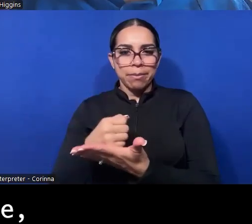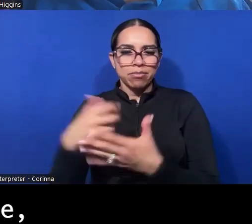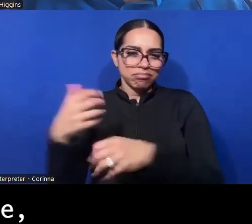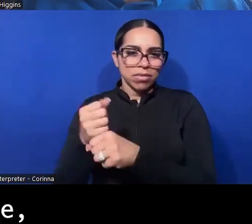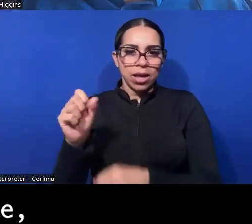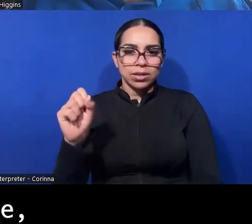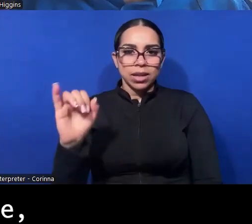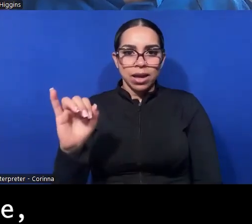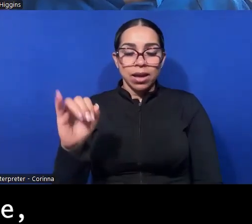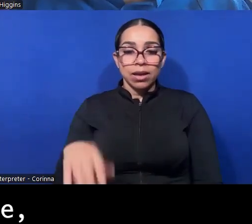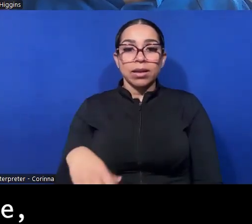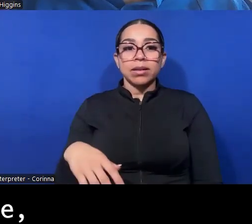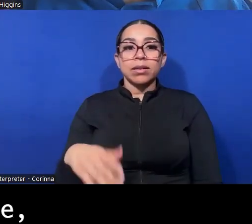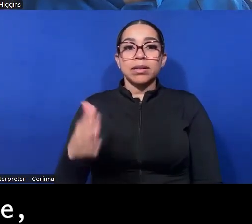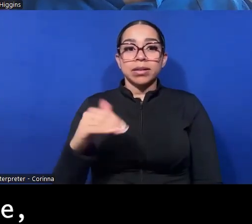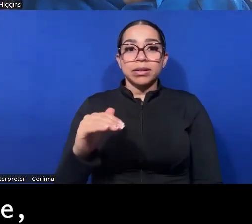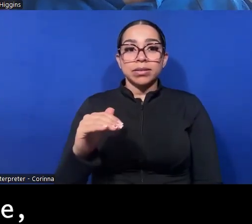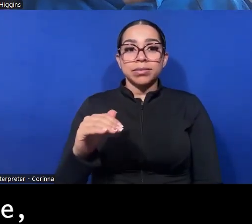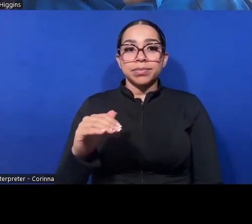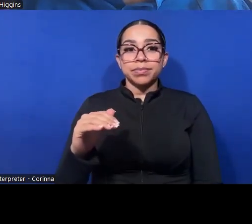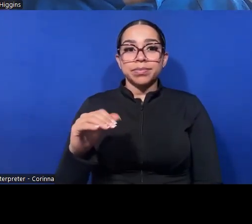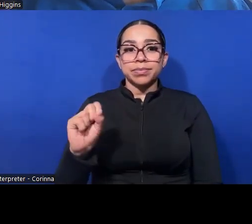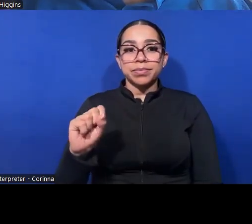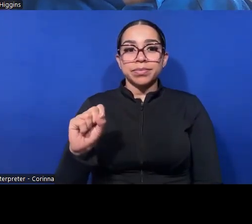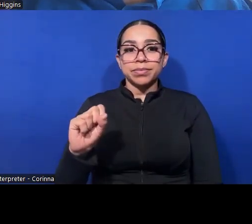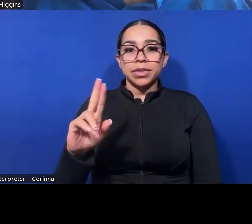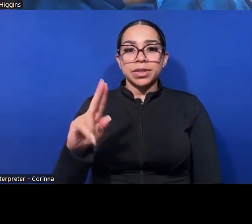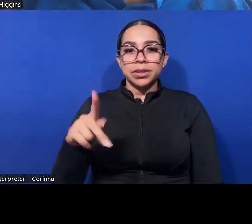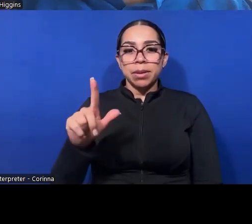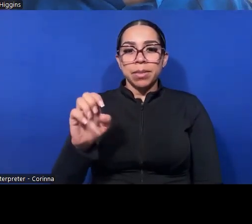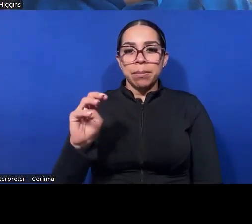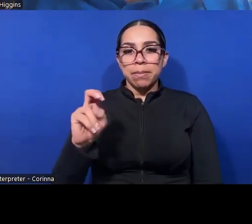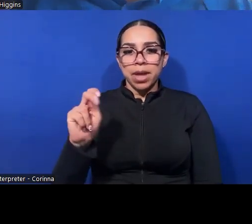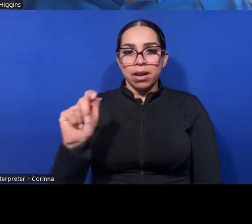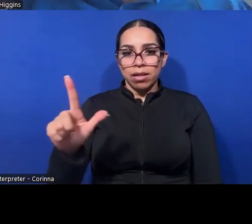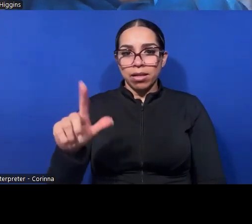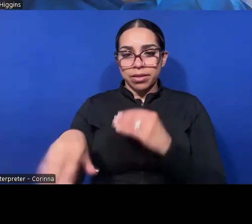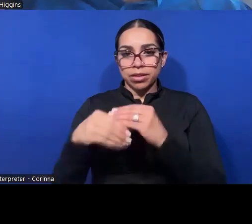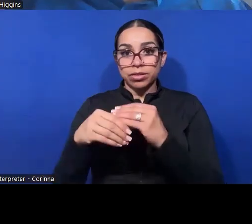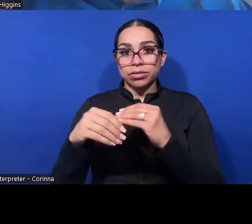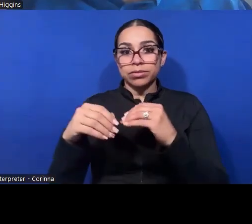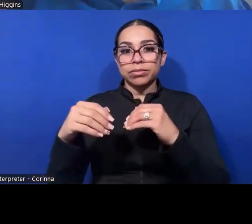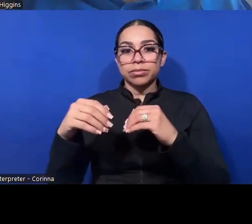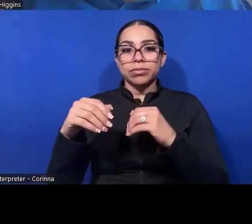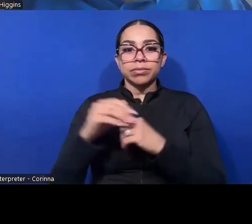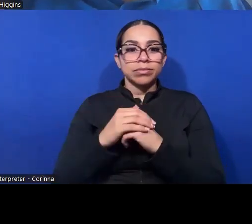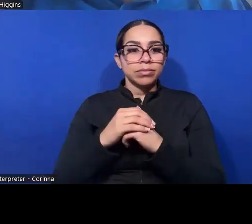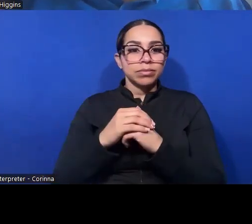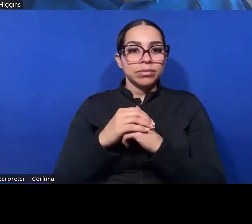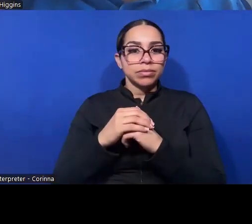Supplemental Security Income, it's called SSI. So it's a Social Security program. If you have, soc, SSI linked Medi-Cal,